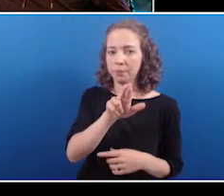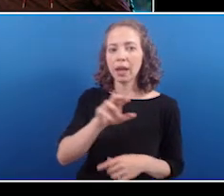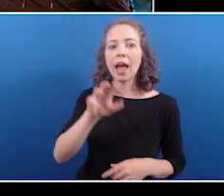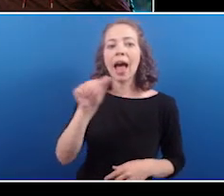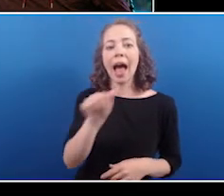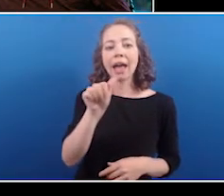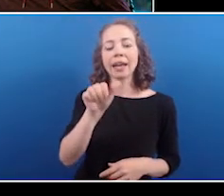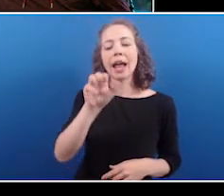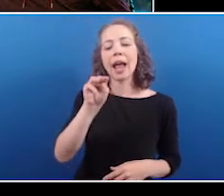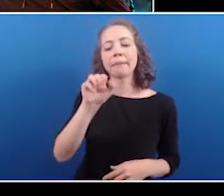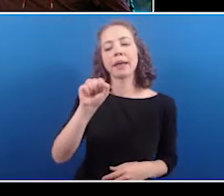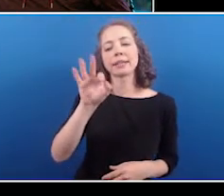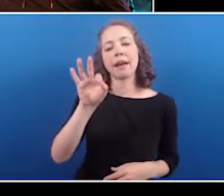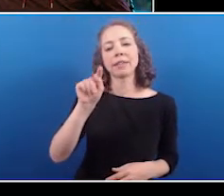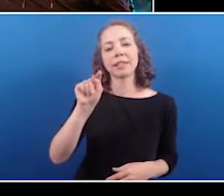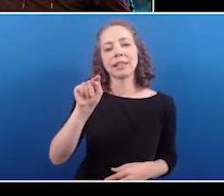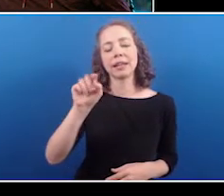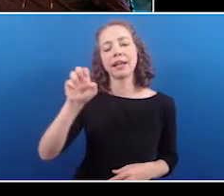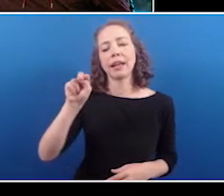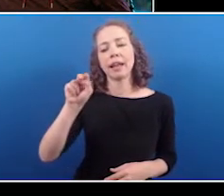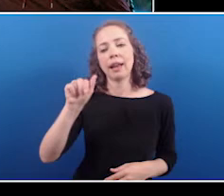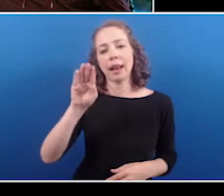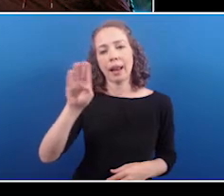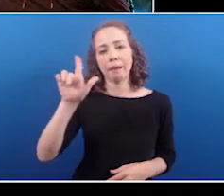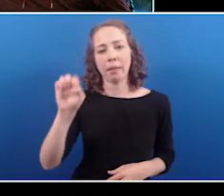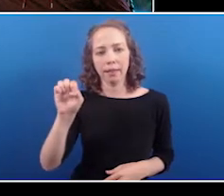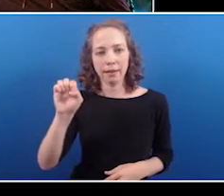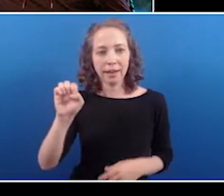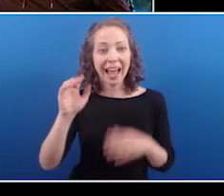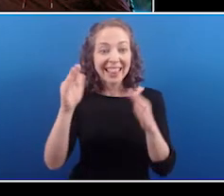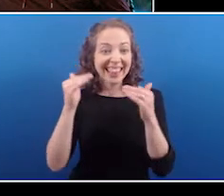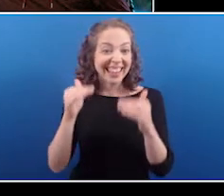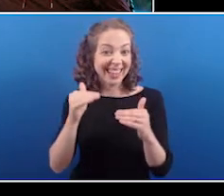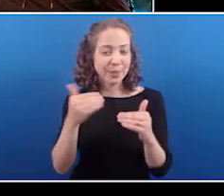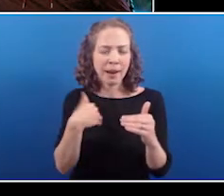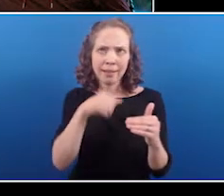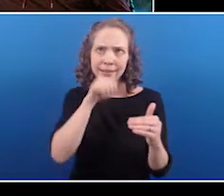And so, I always love sharing this next resource. It’s the Office Accessibility Center.